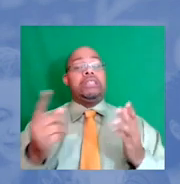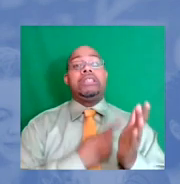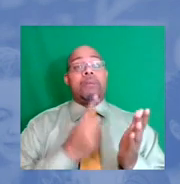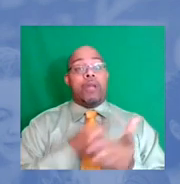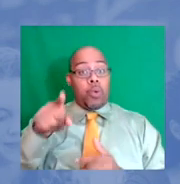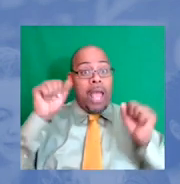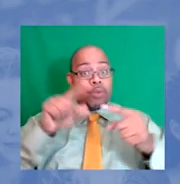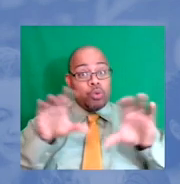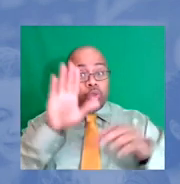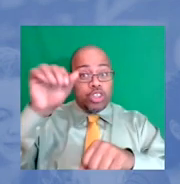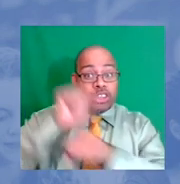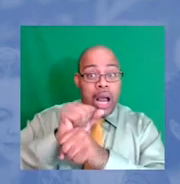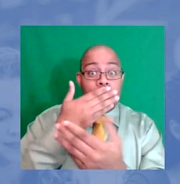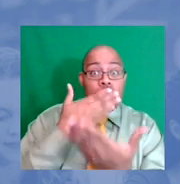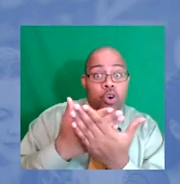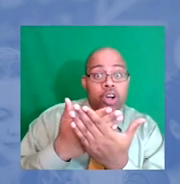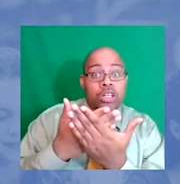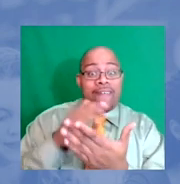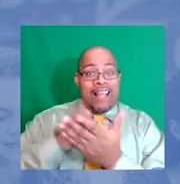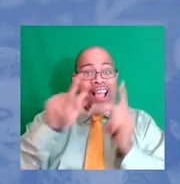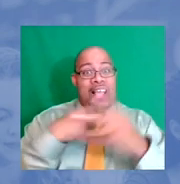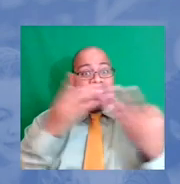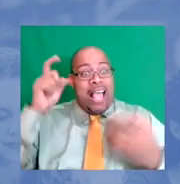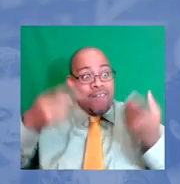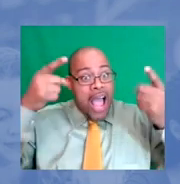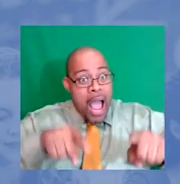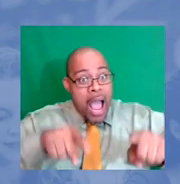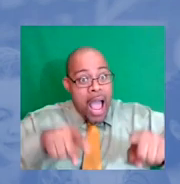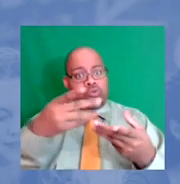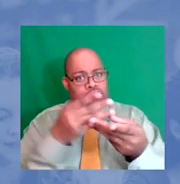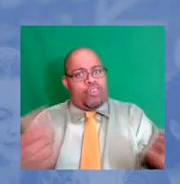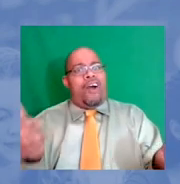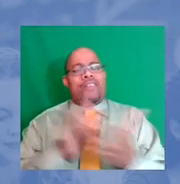WELL, THE KINDS OF THINGS THAT HAD TO HAPPEN YOU SAW THOSE, IT'S WONDERFUL TO HEAR THAT,